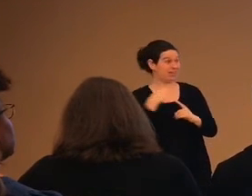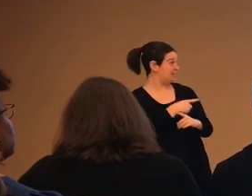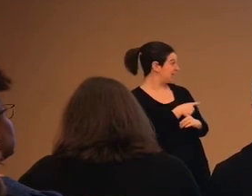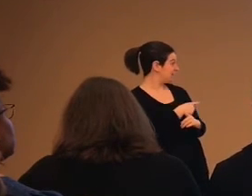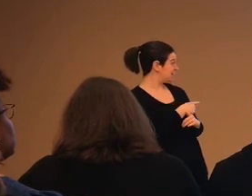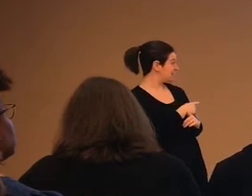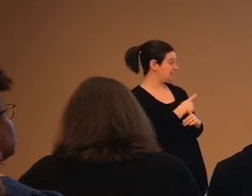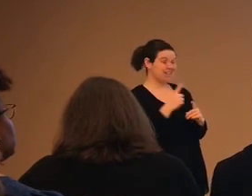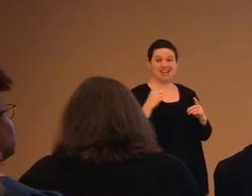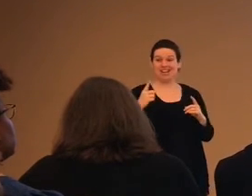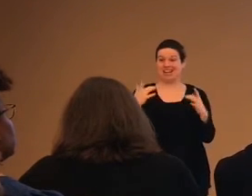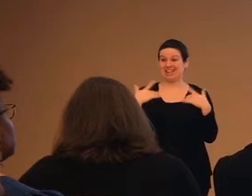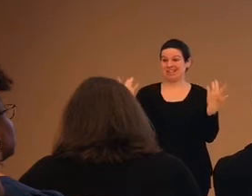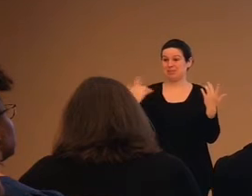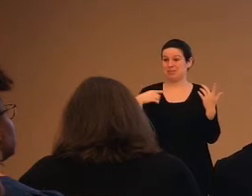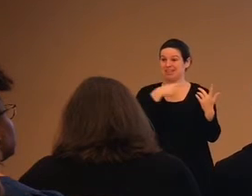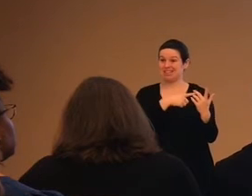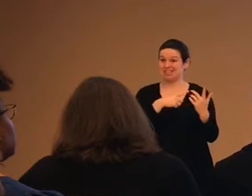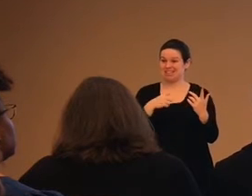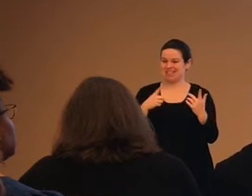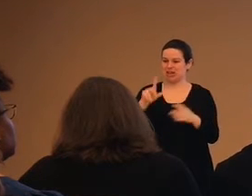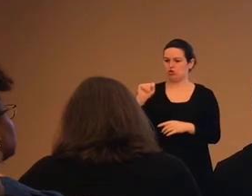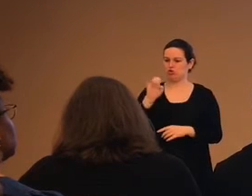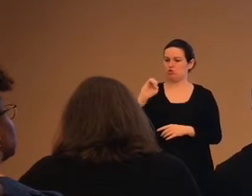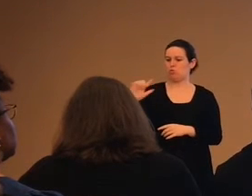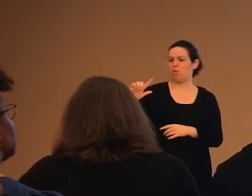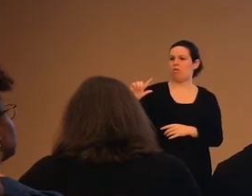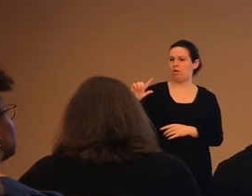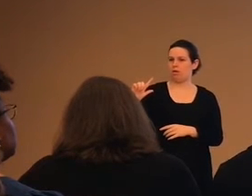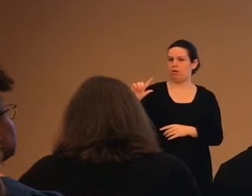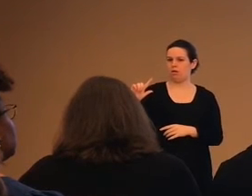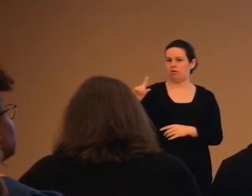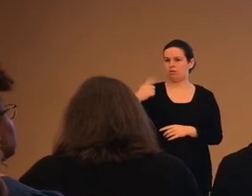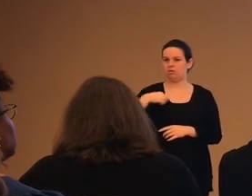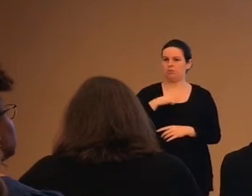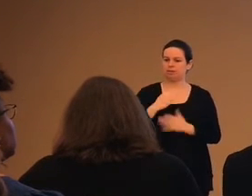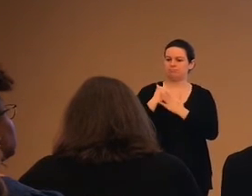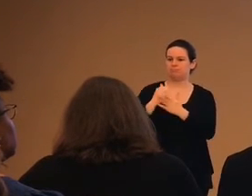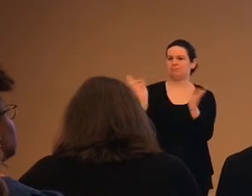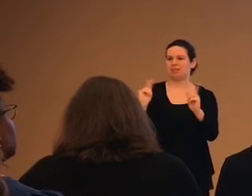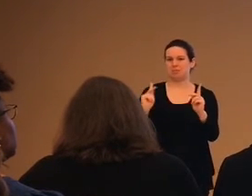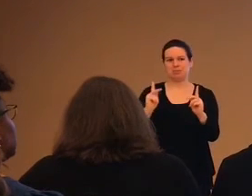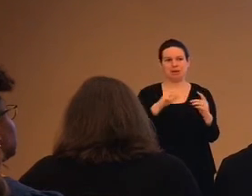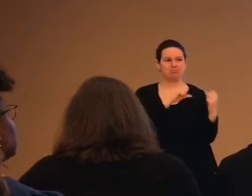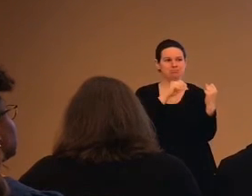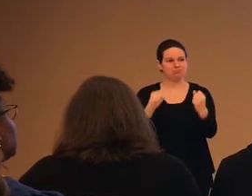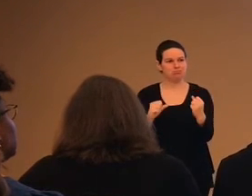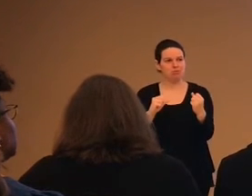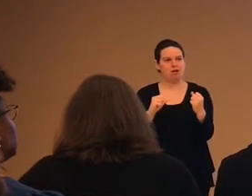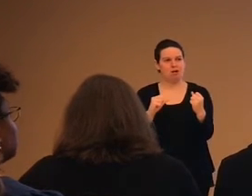This is an interpretive tool with which we help people make really stronger connections to a phenomenon